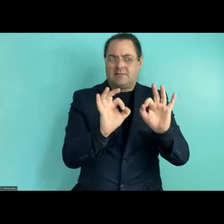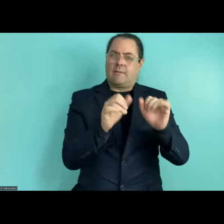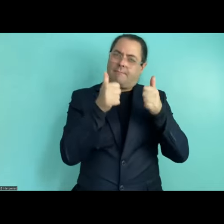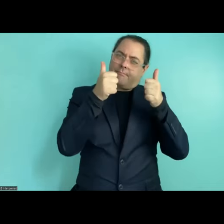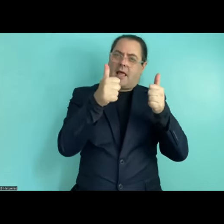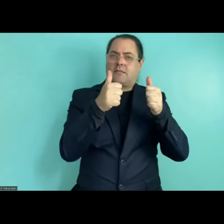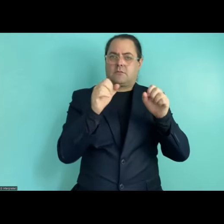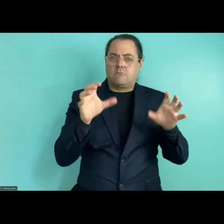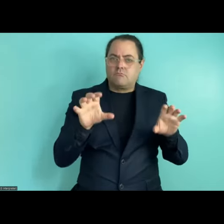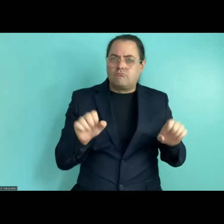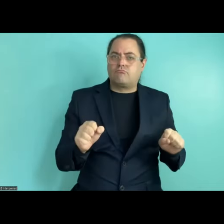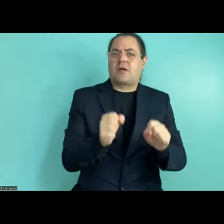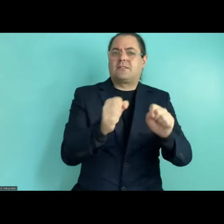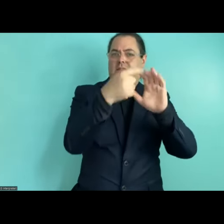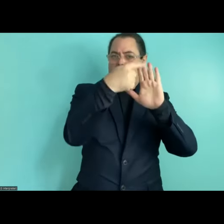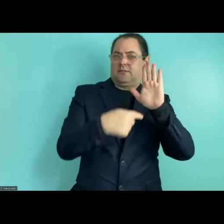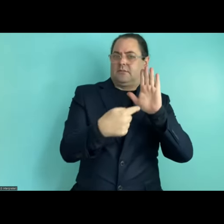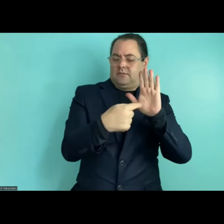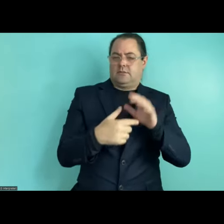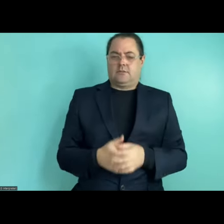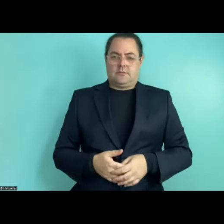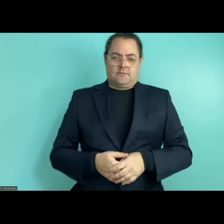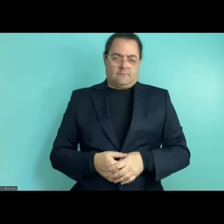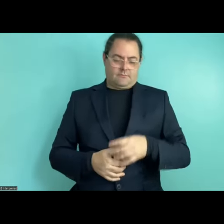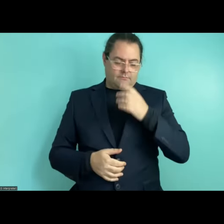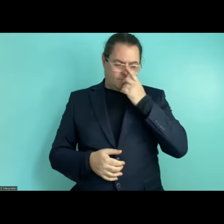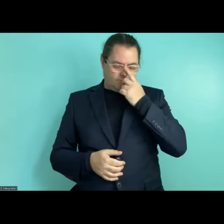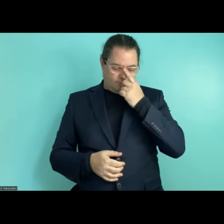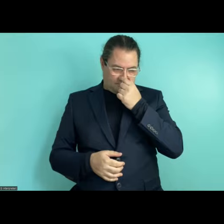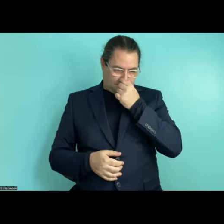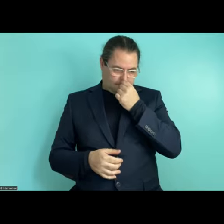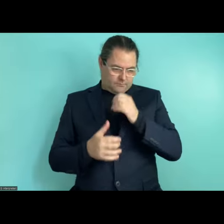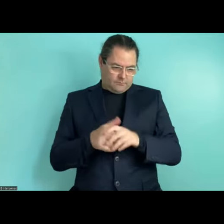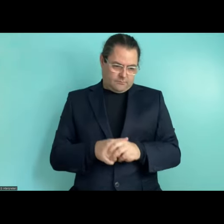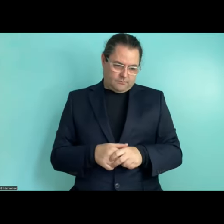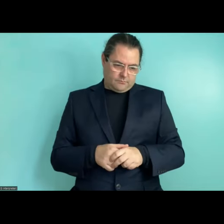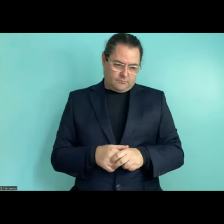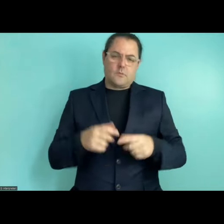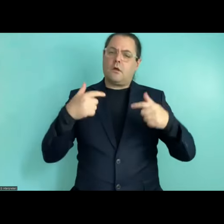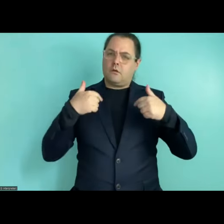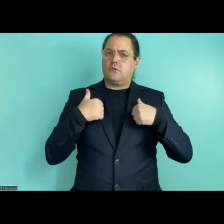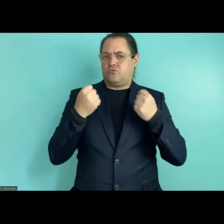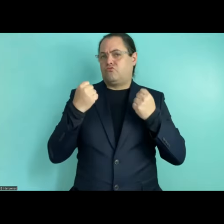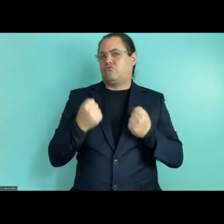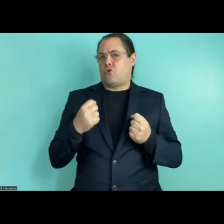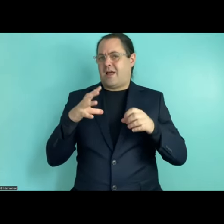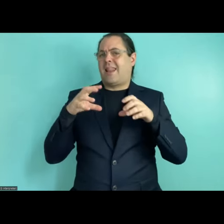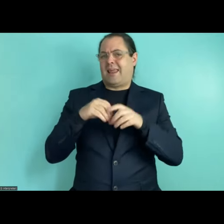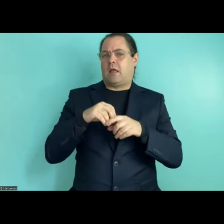of partnership, which we have also been very very involved in is at the regional level,